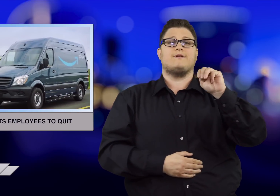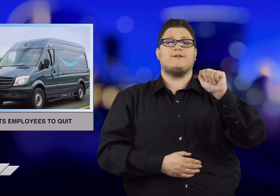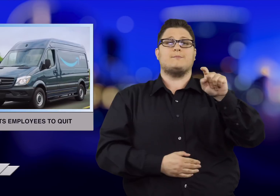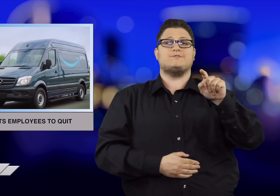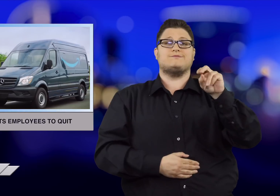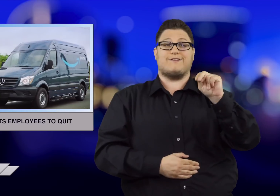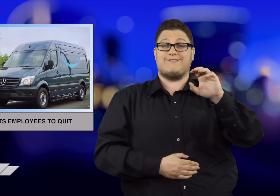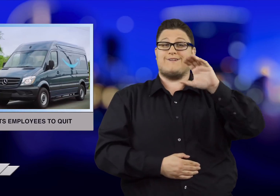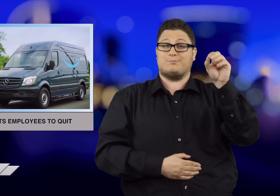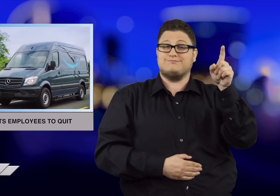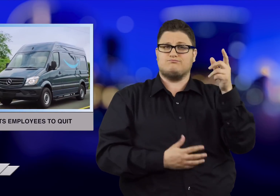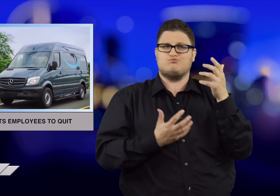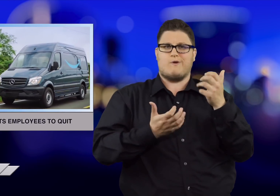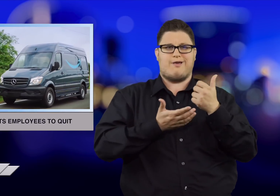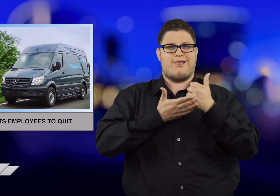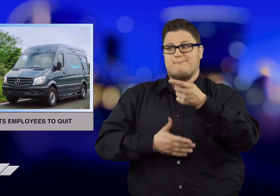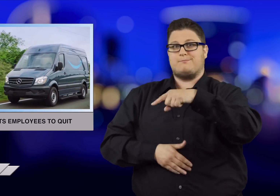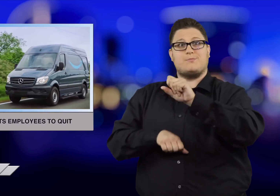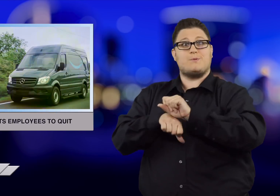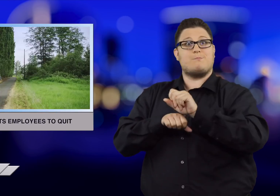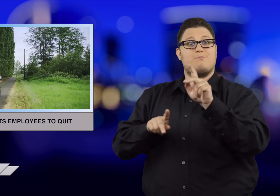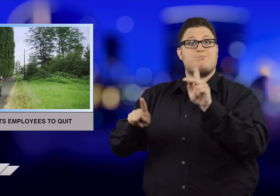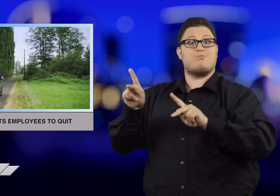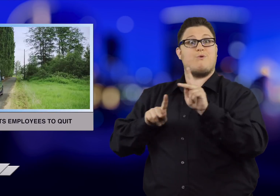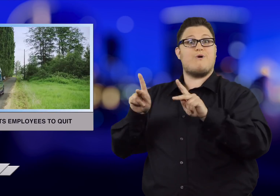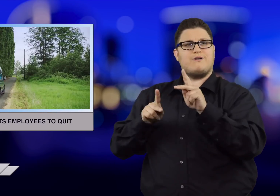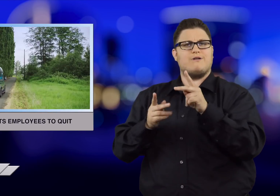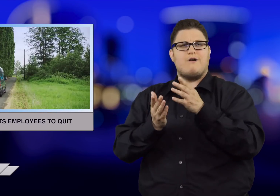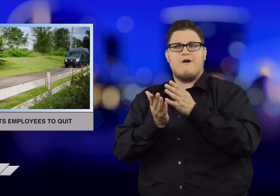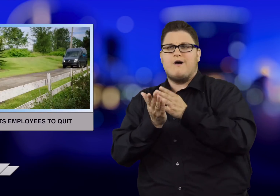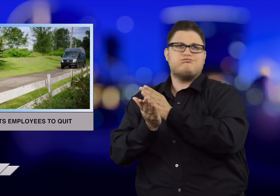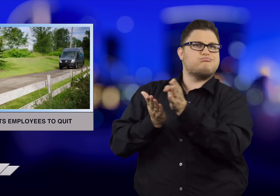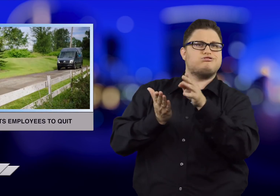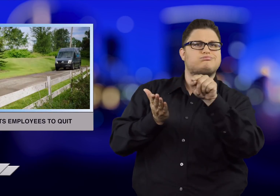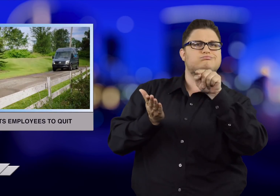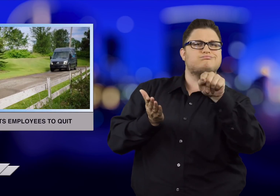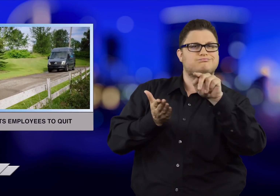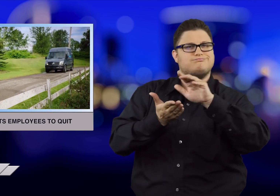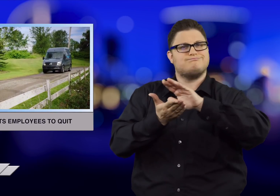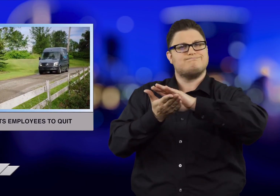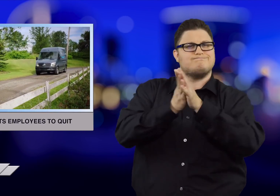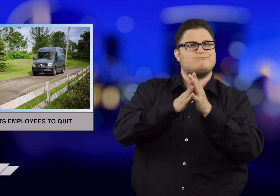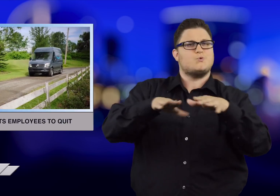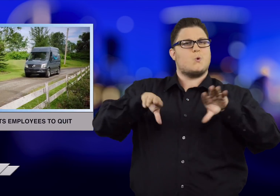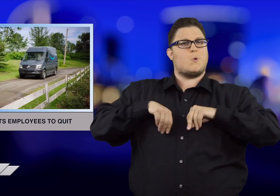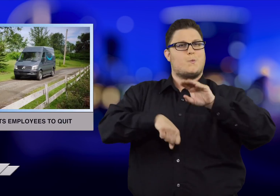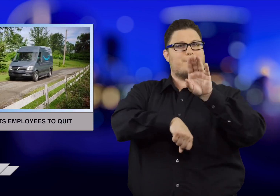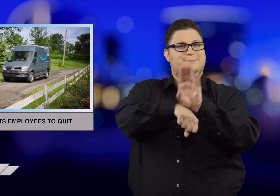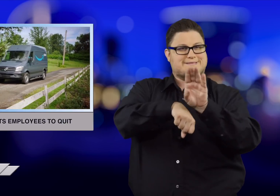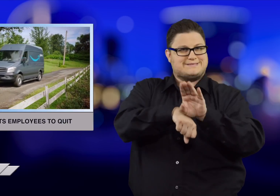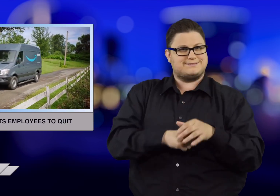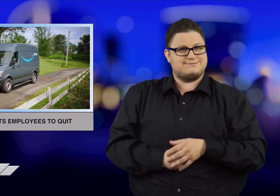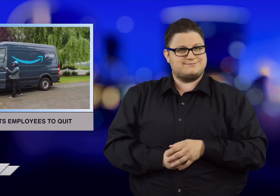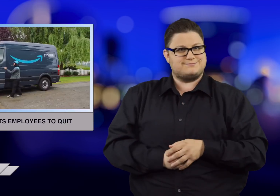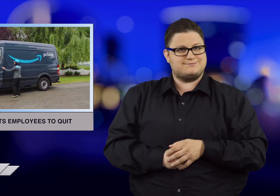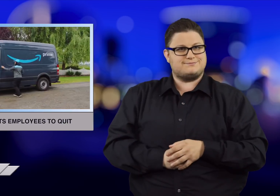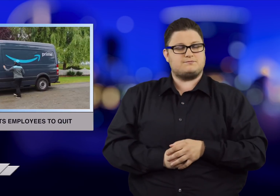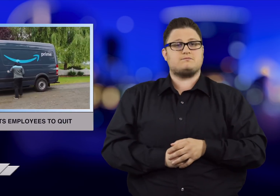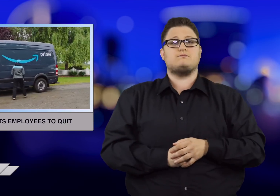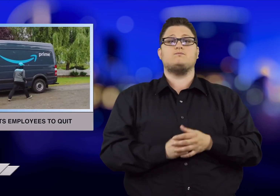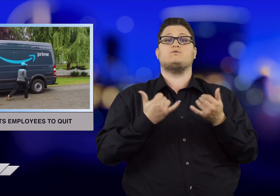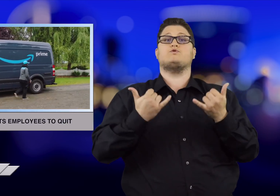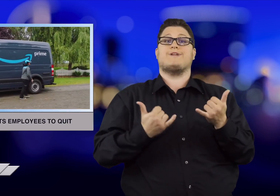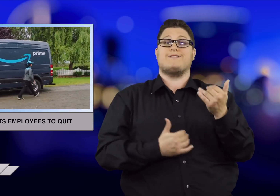Amazon wants to help its employees branch out and become entrepreneurs.